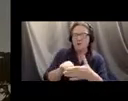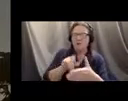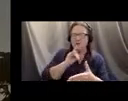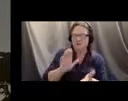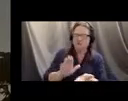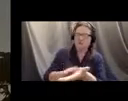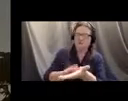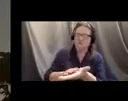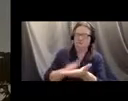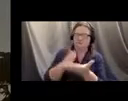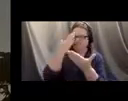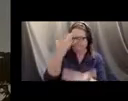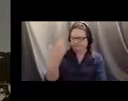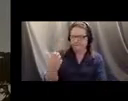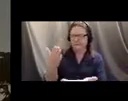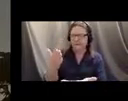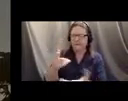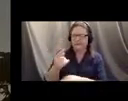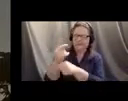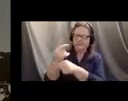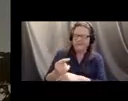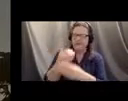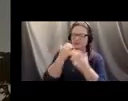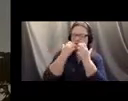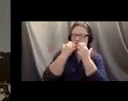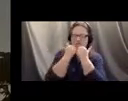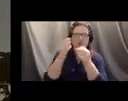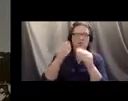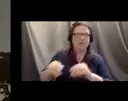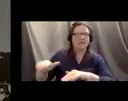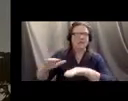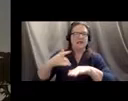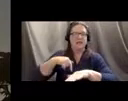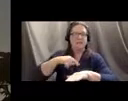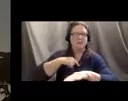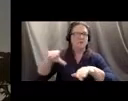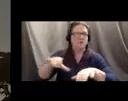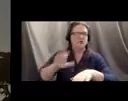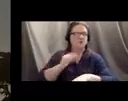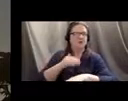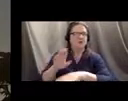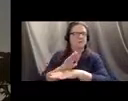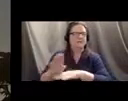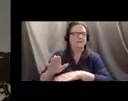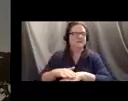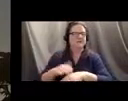various traditional and sacred lands on which we conduct our business today